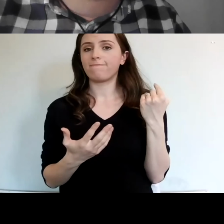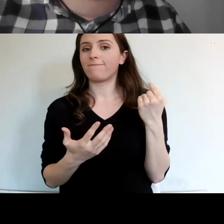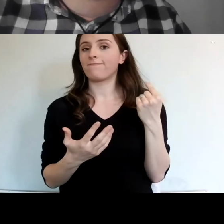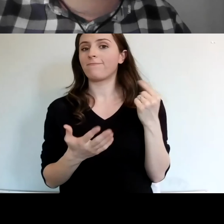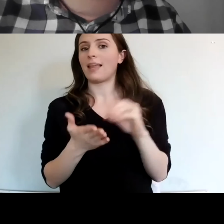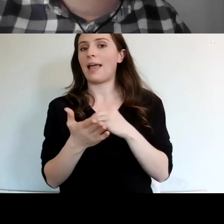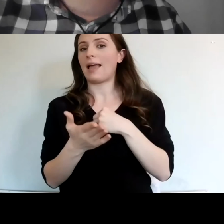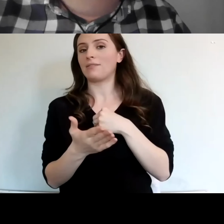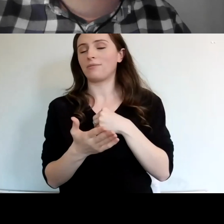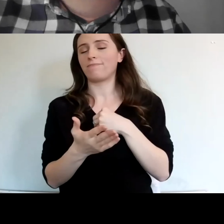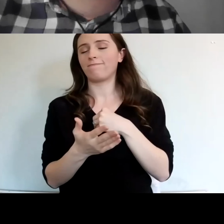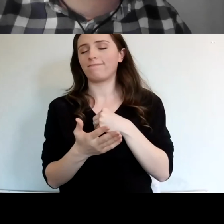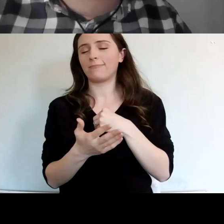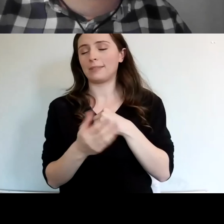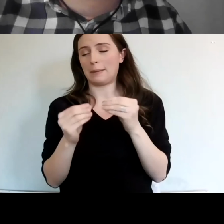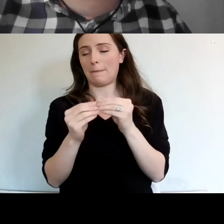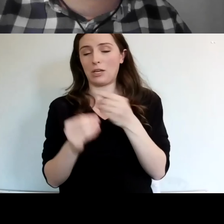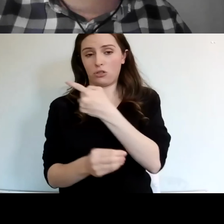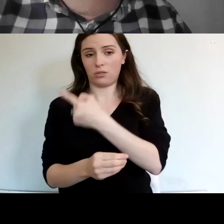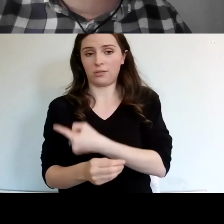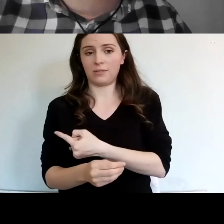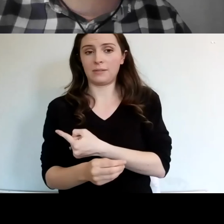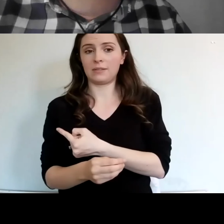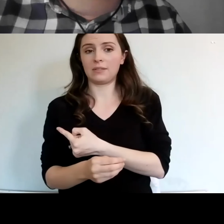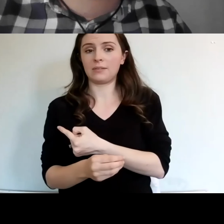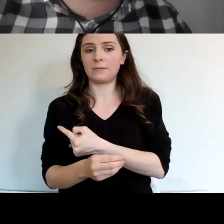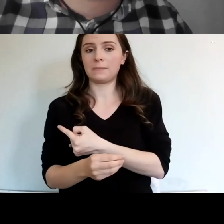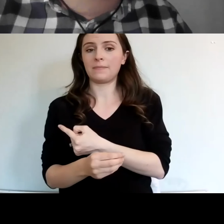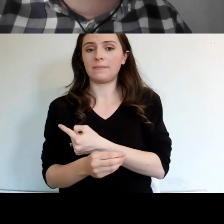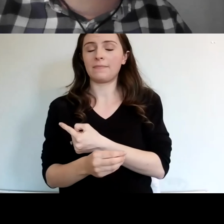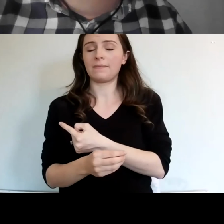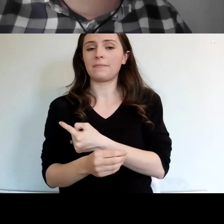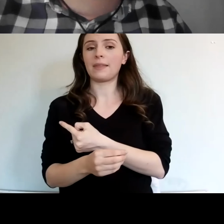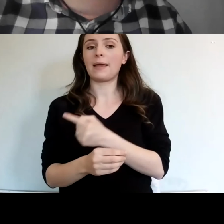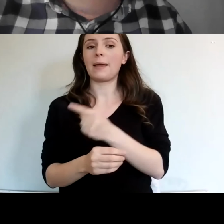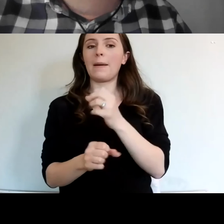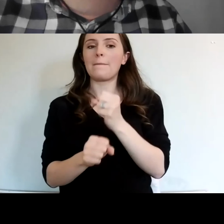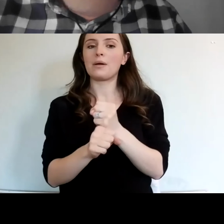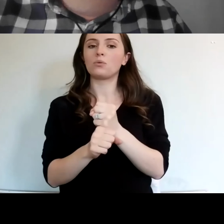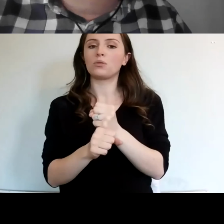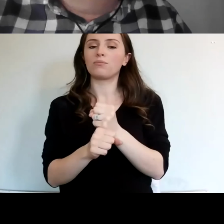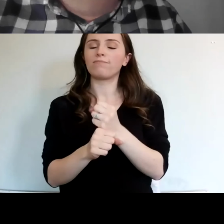and it's mentioned here on the slide, about ensuring that, for example, the queueing system.